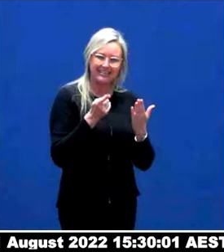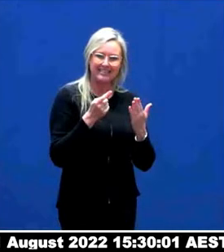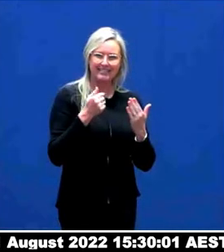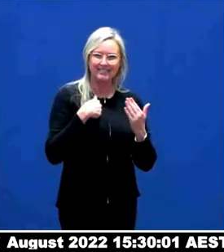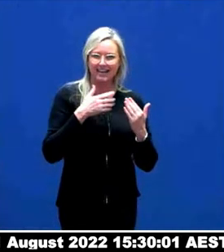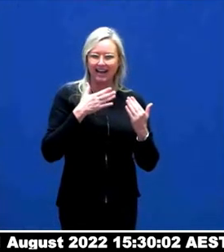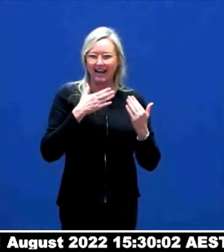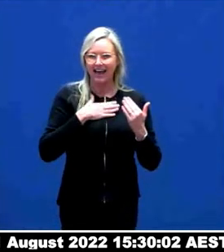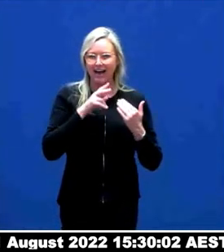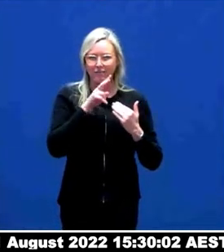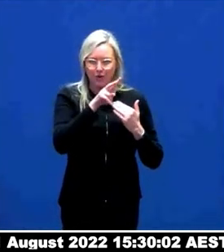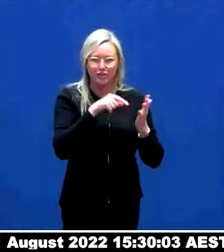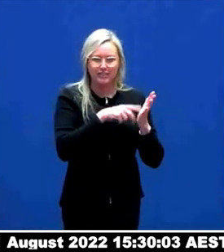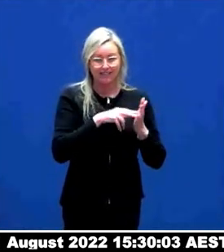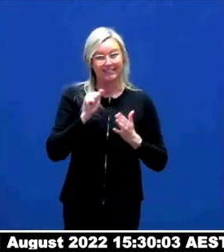bit of TV. 'DAVE': Got some garden going - happening, you know.